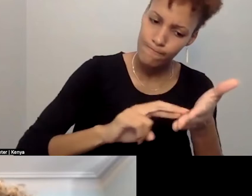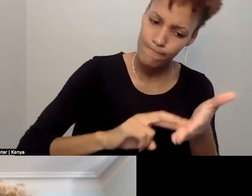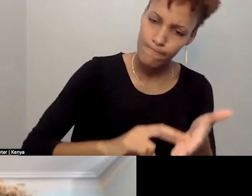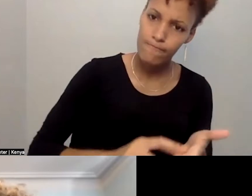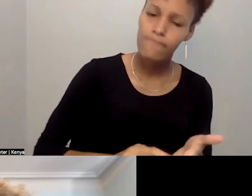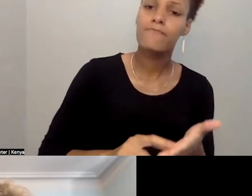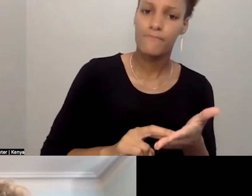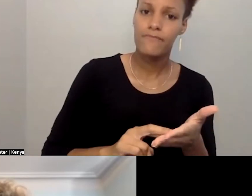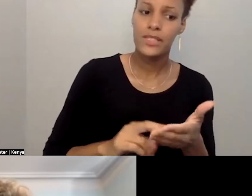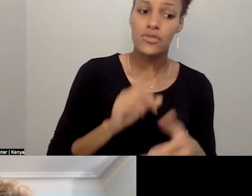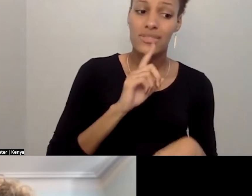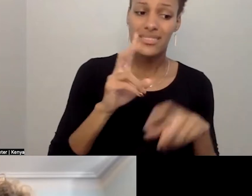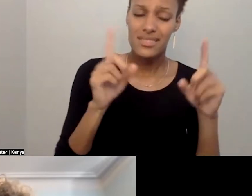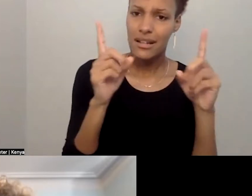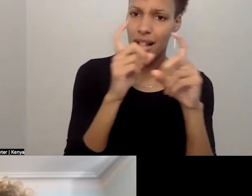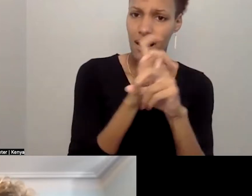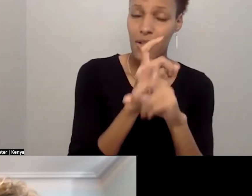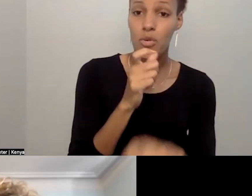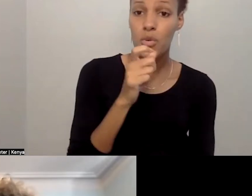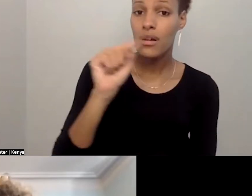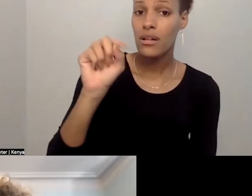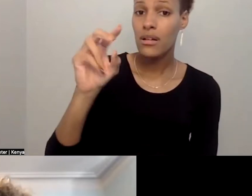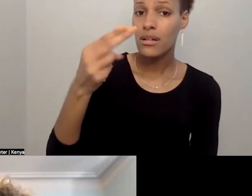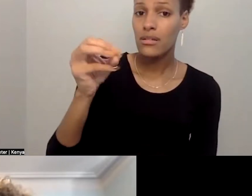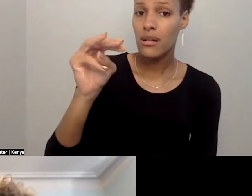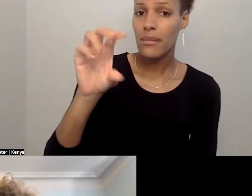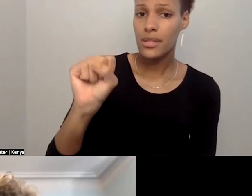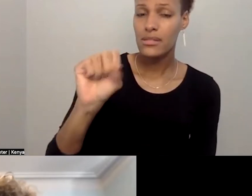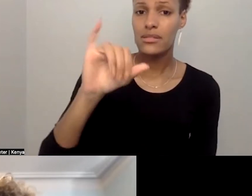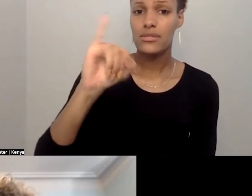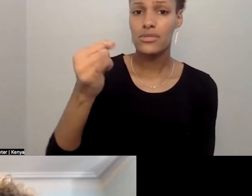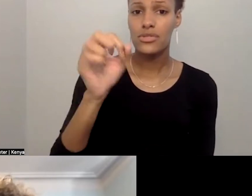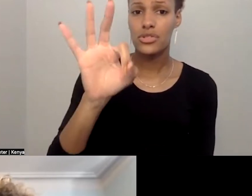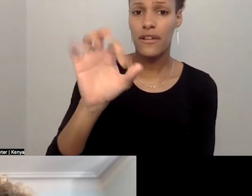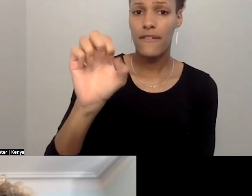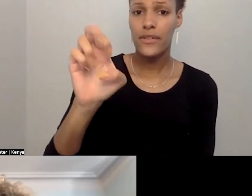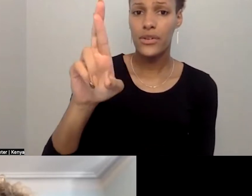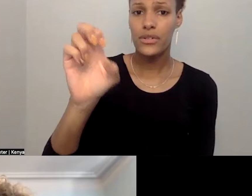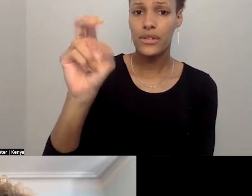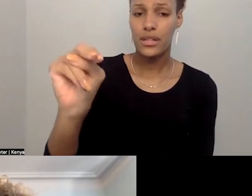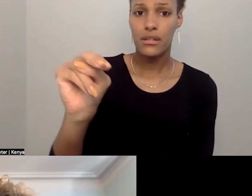complicates Thomas Jefferson. I think one of the most important things we can do is to humanize